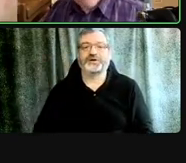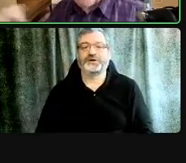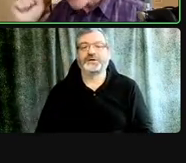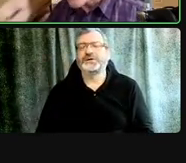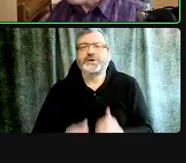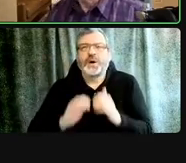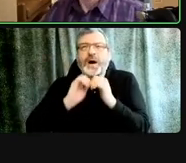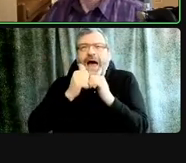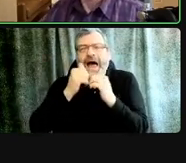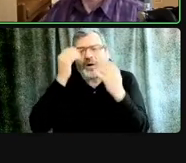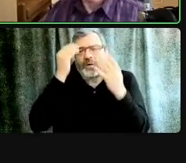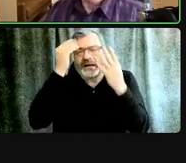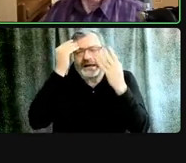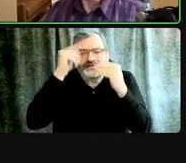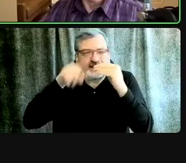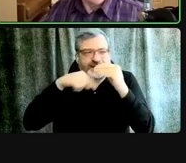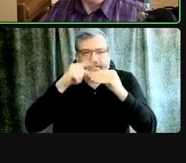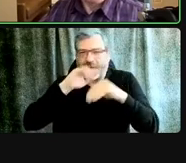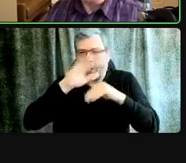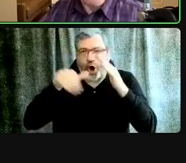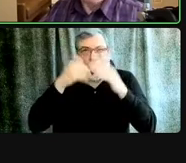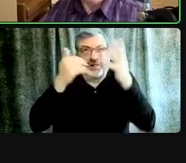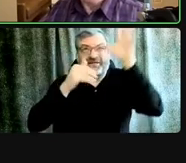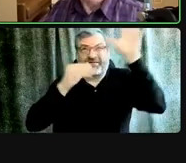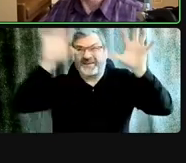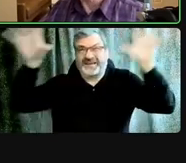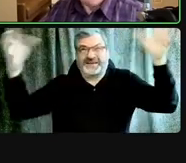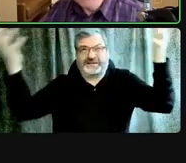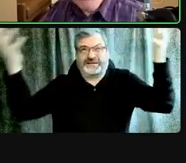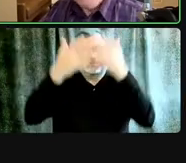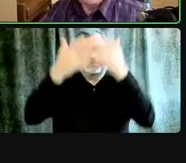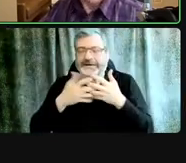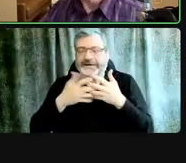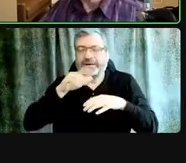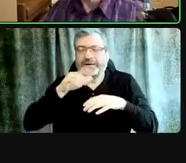coalescing all this stuff is in terms of layers of experience, right.